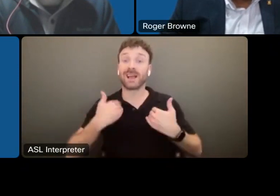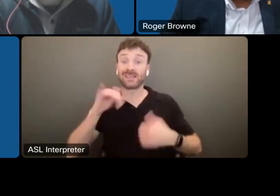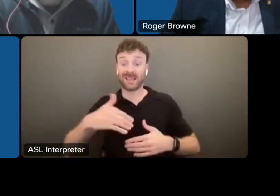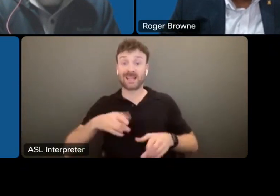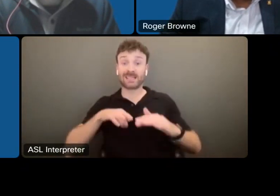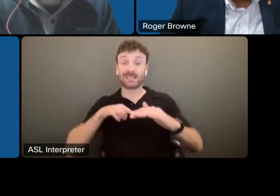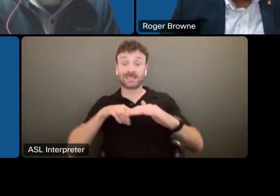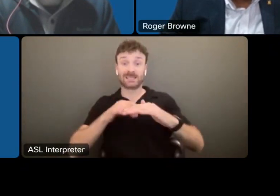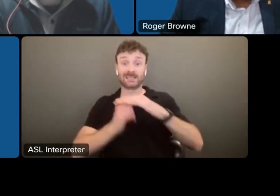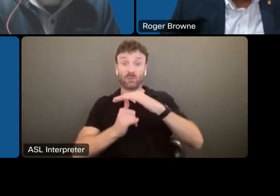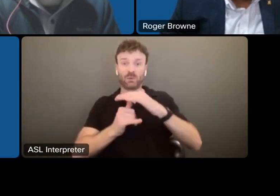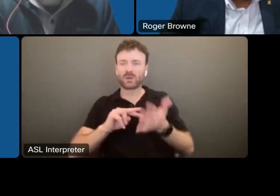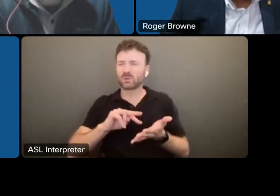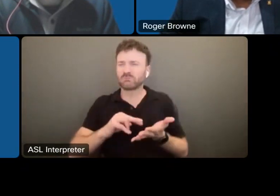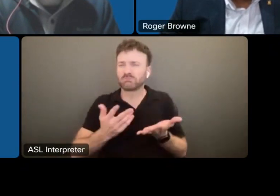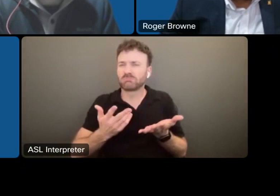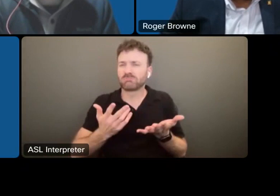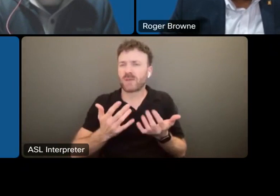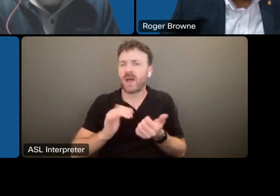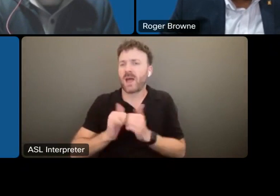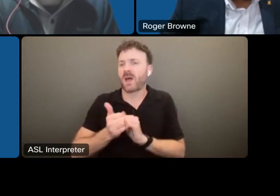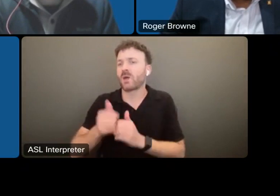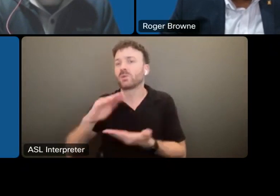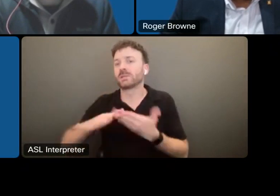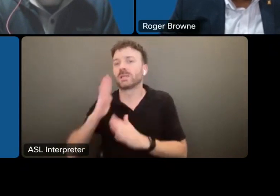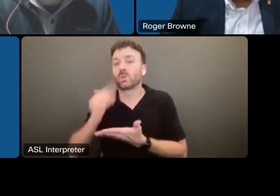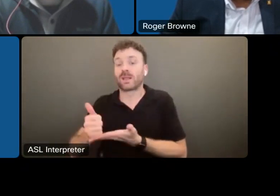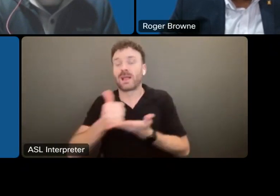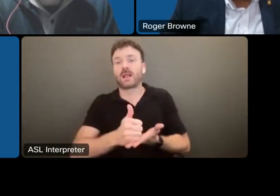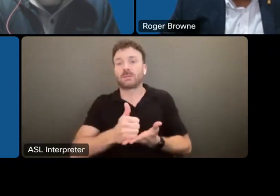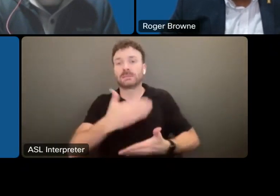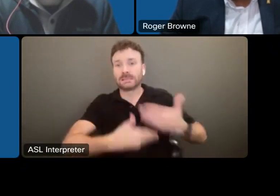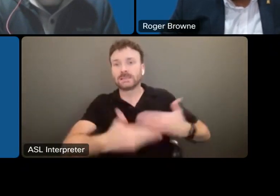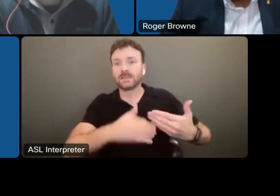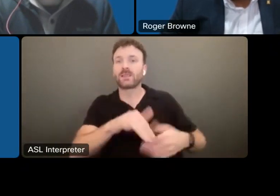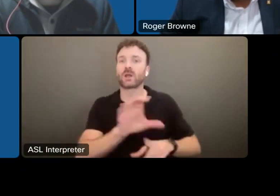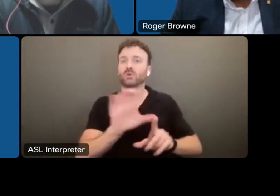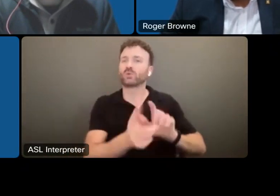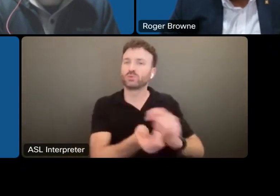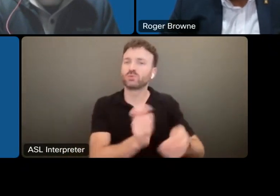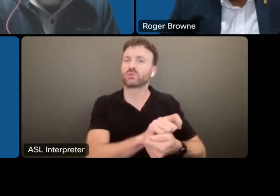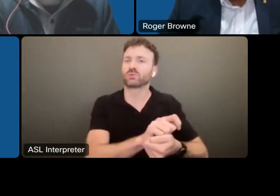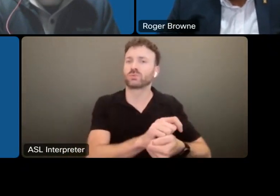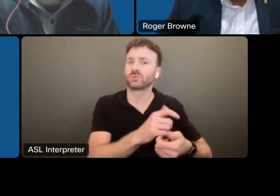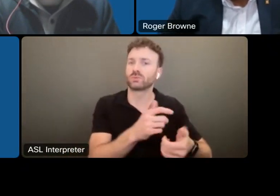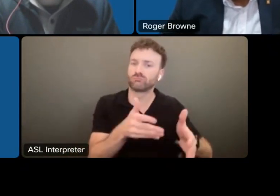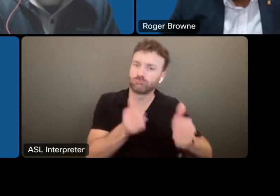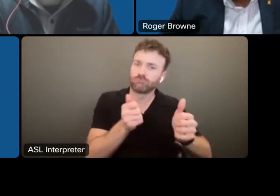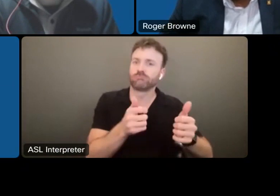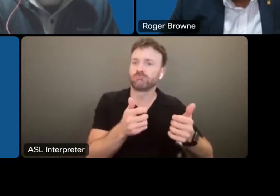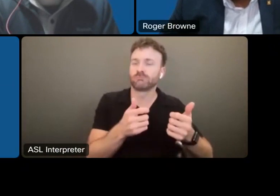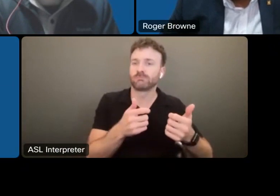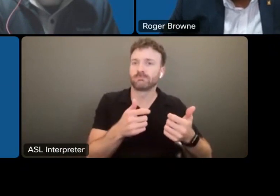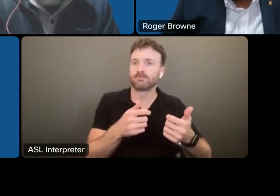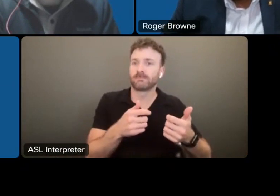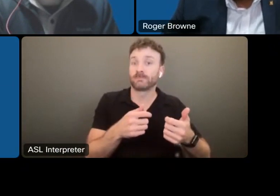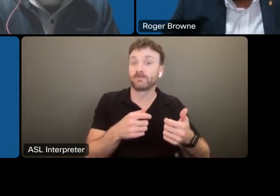take for the city to sort of help expedite that culture change by directing single vehicular